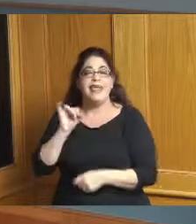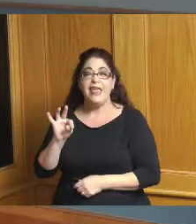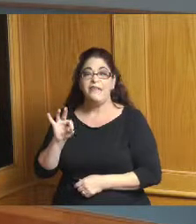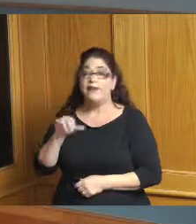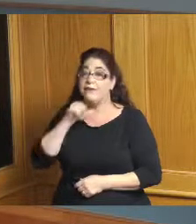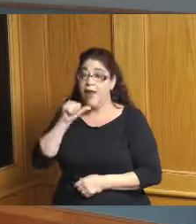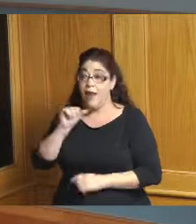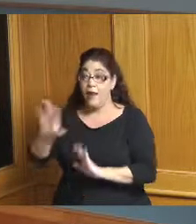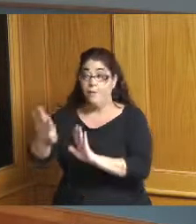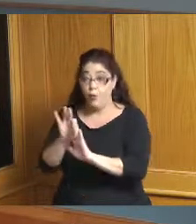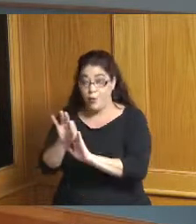okay